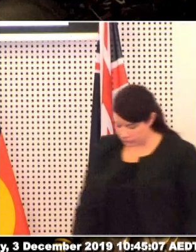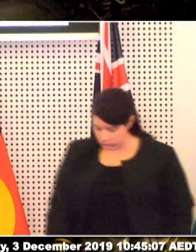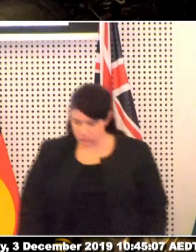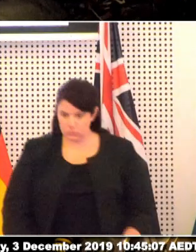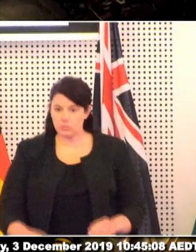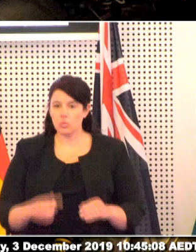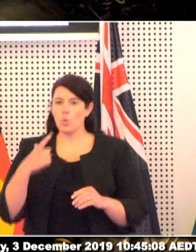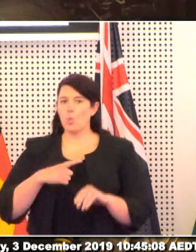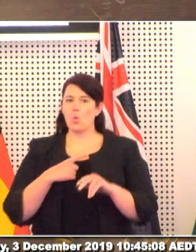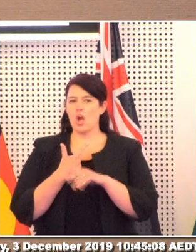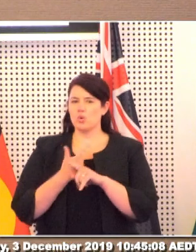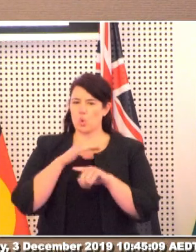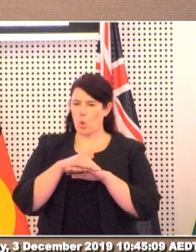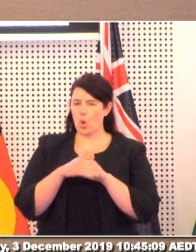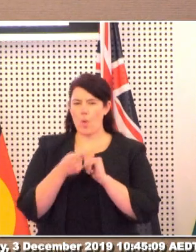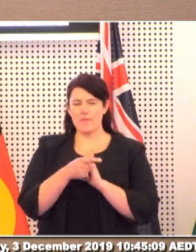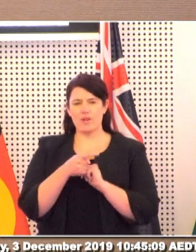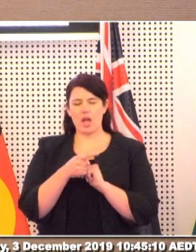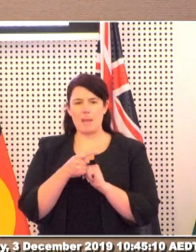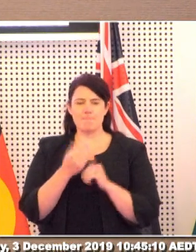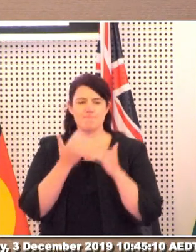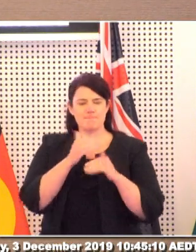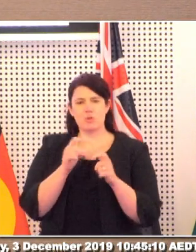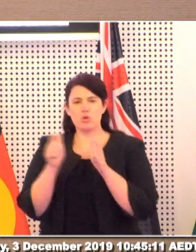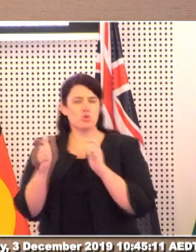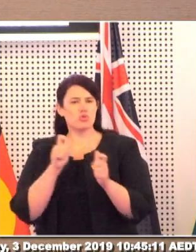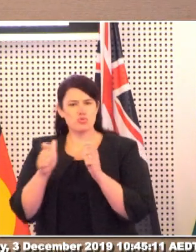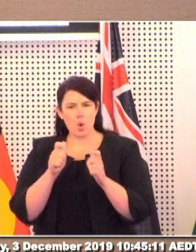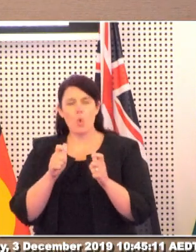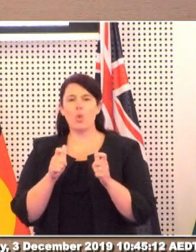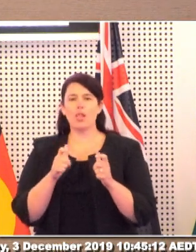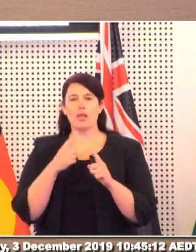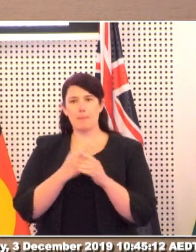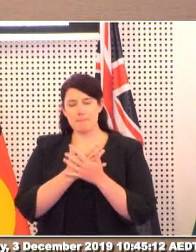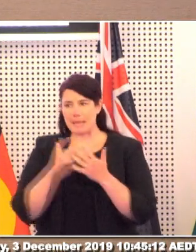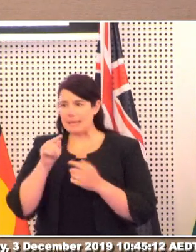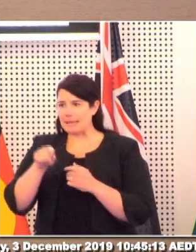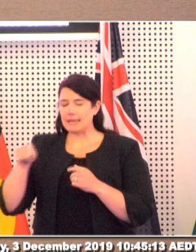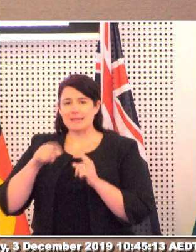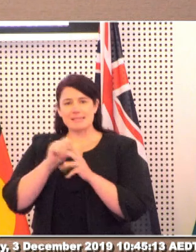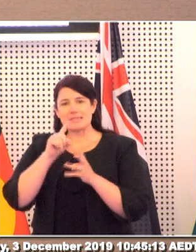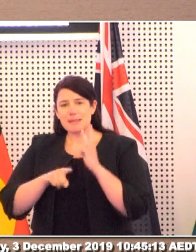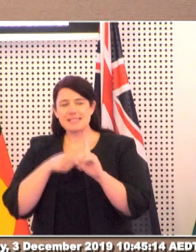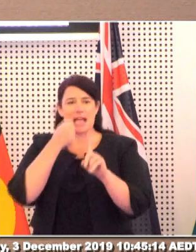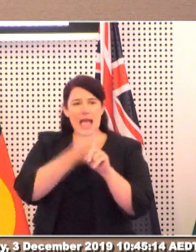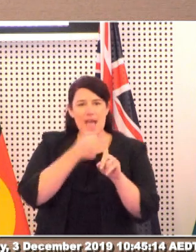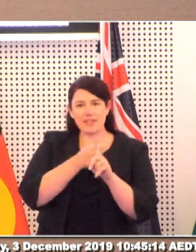are things that many disability advocates and activists, scholars including myself